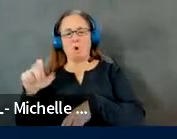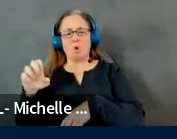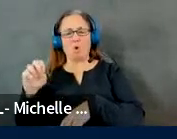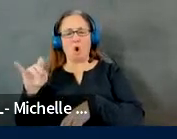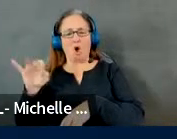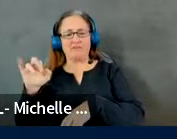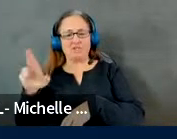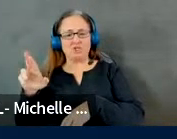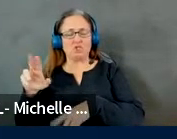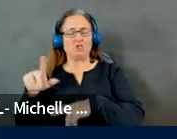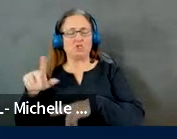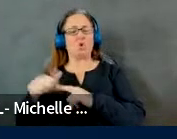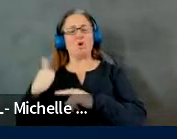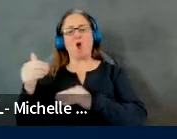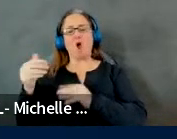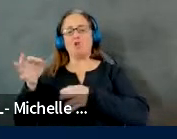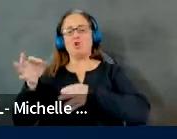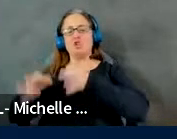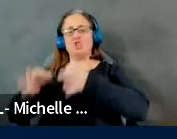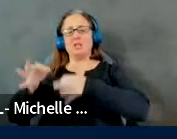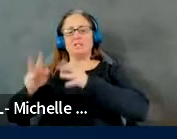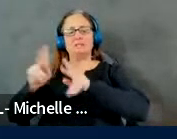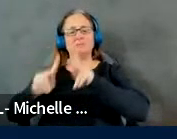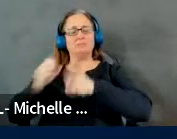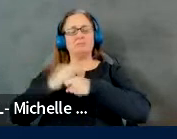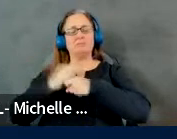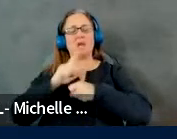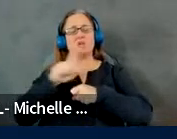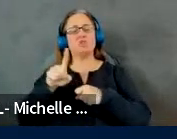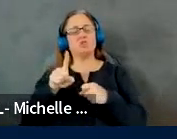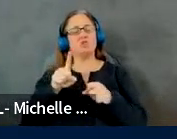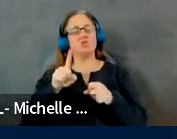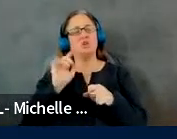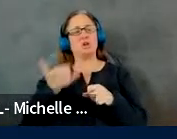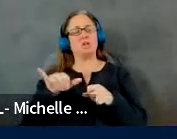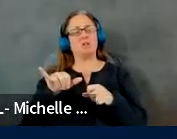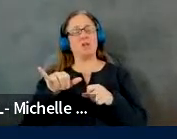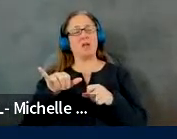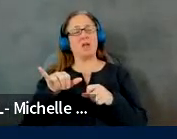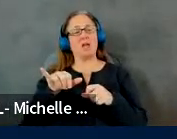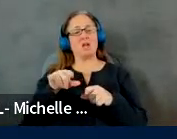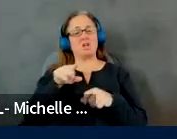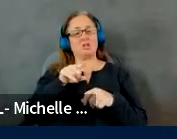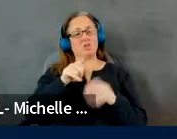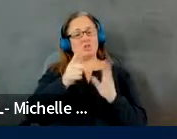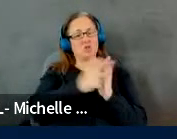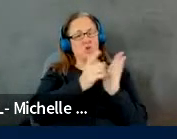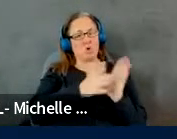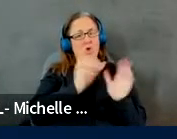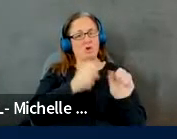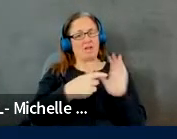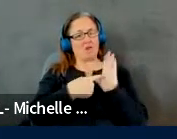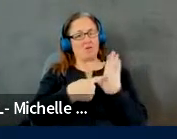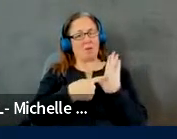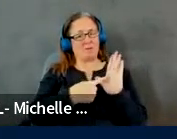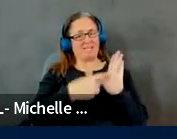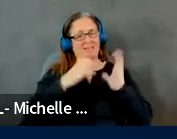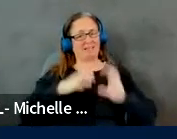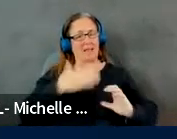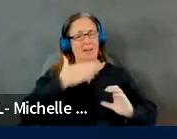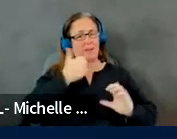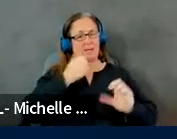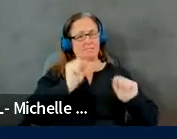justice entities, making sure that you are able to best represent your client by understanding how